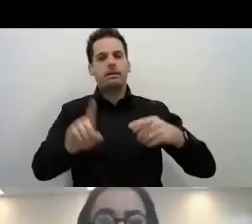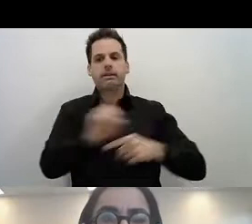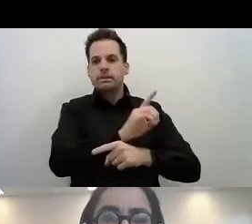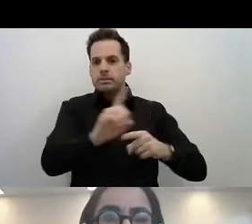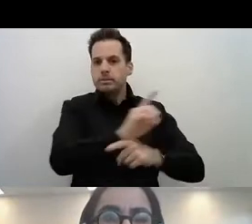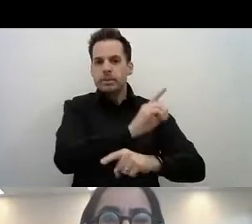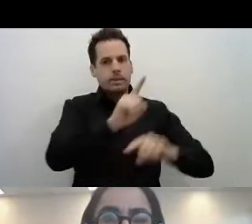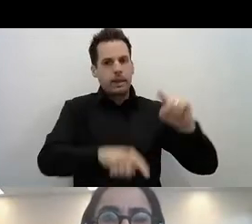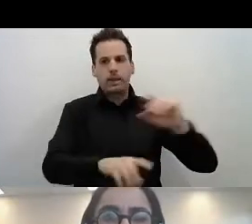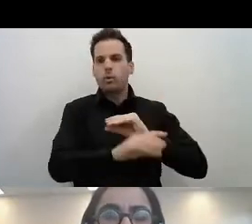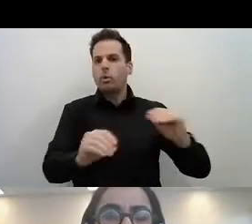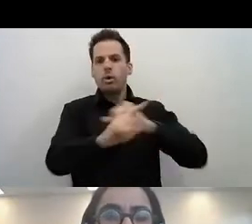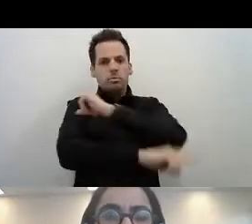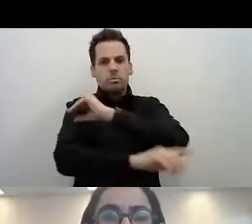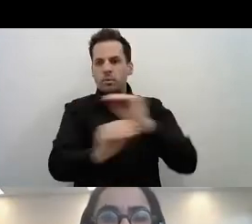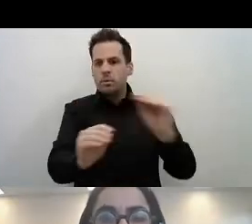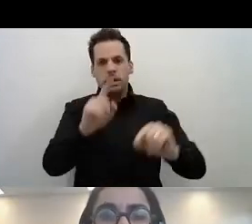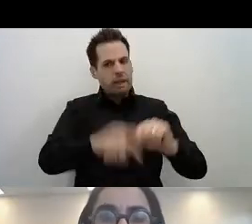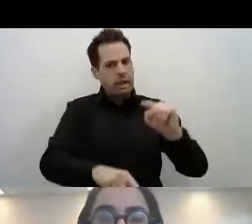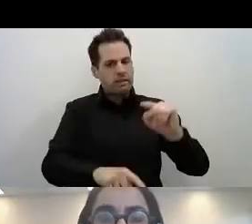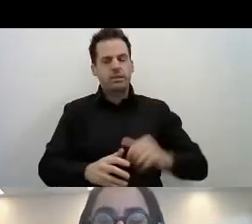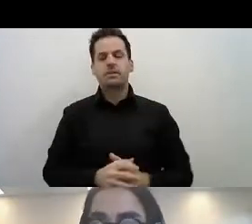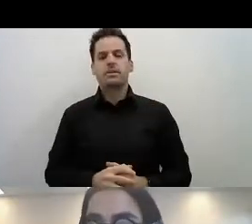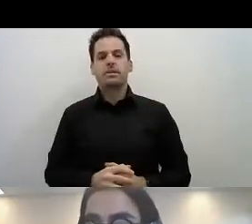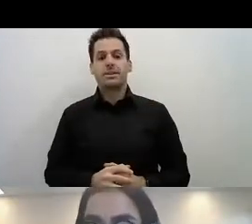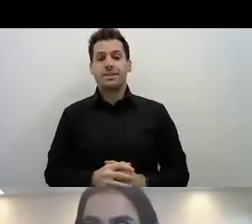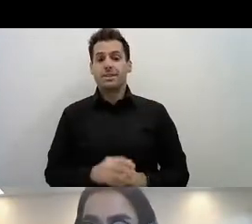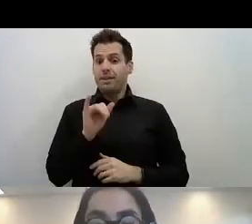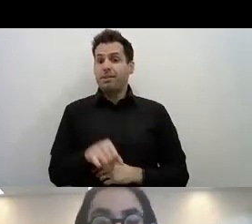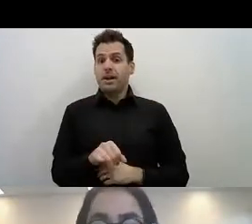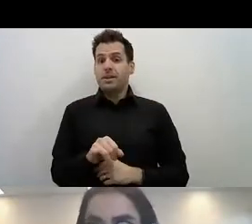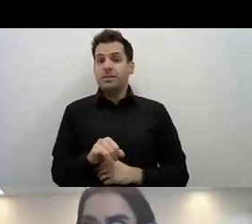or punishment for doing so so these are the kinds of conduct that our human rights code